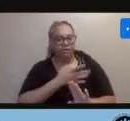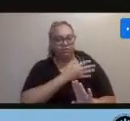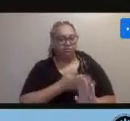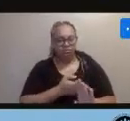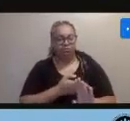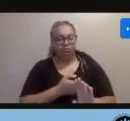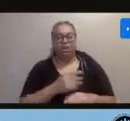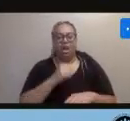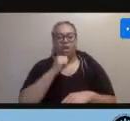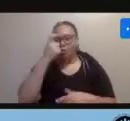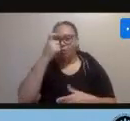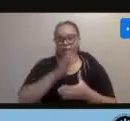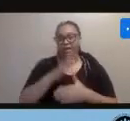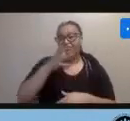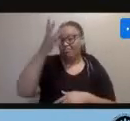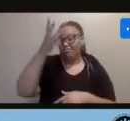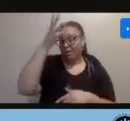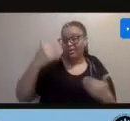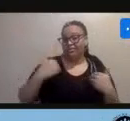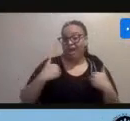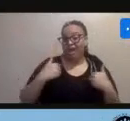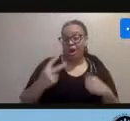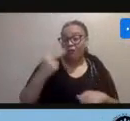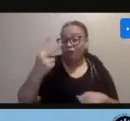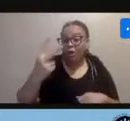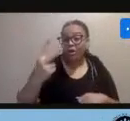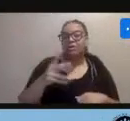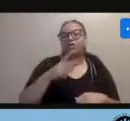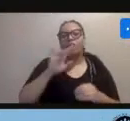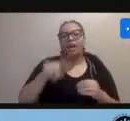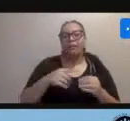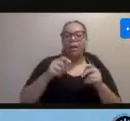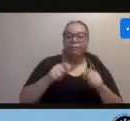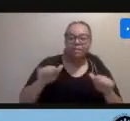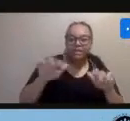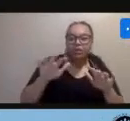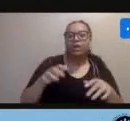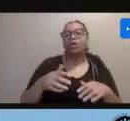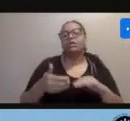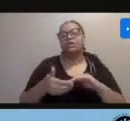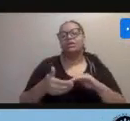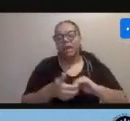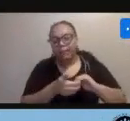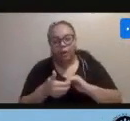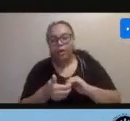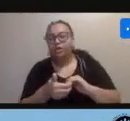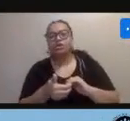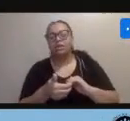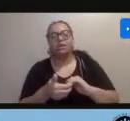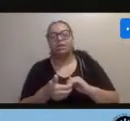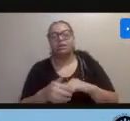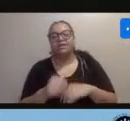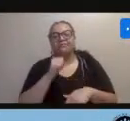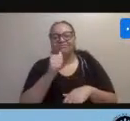THE COMMUNITY IN A CONSCIOUS WAY AND I DON'T BELIEVE THERE HAS BEEN THE CASE.